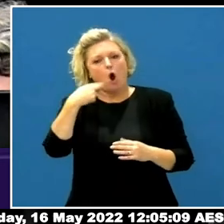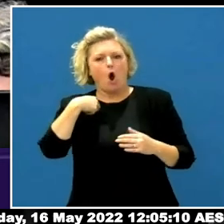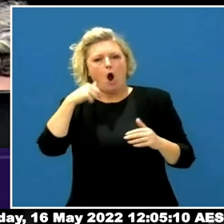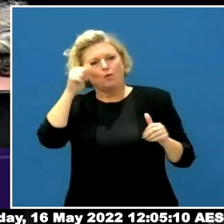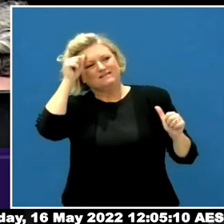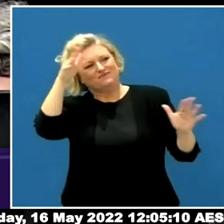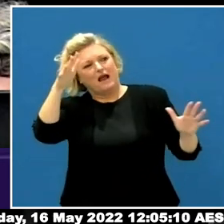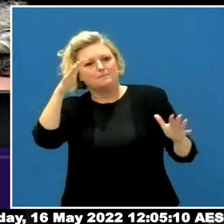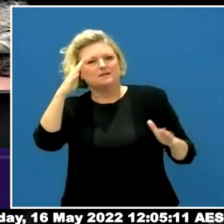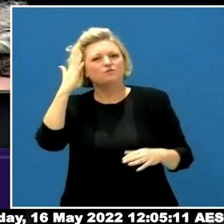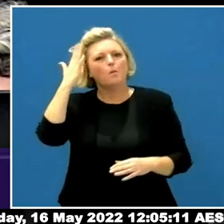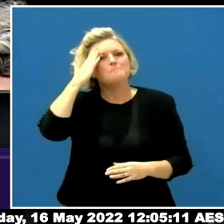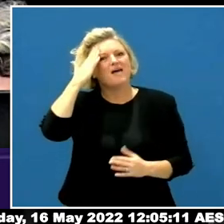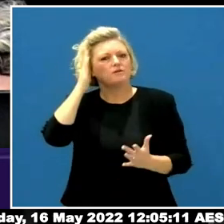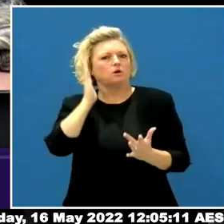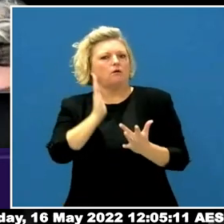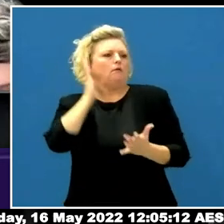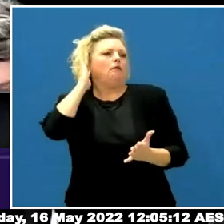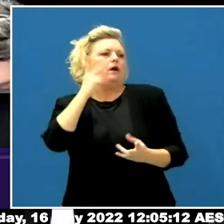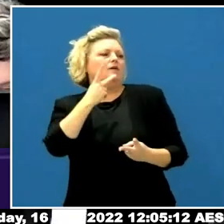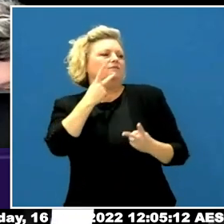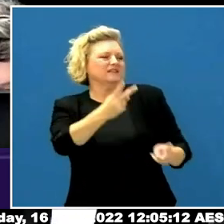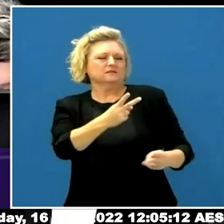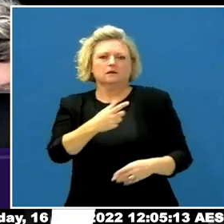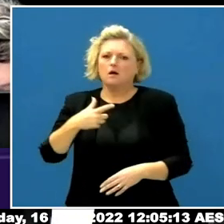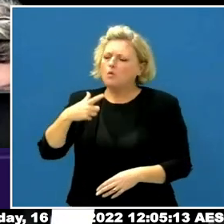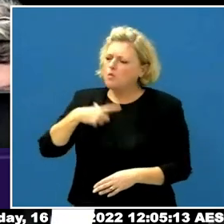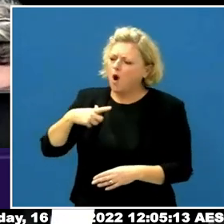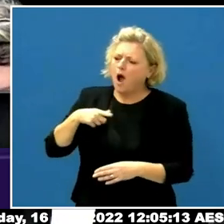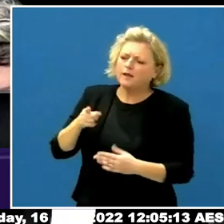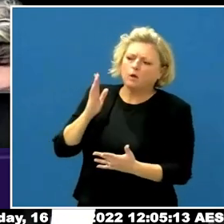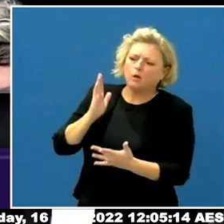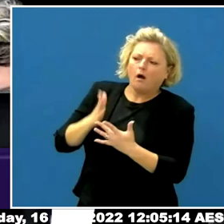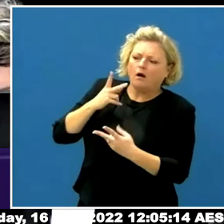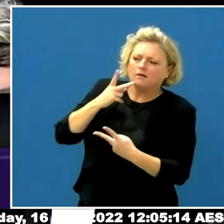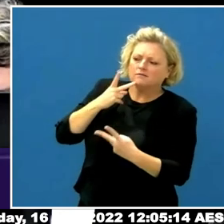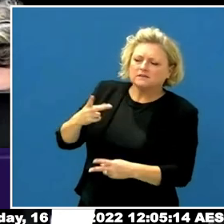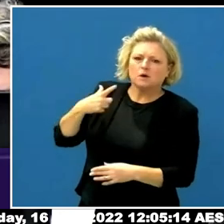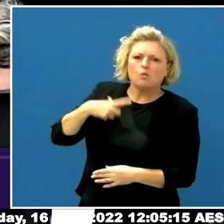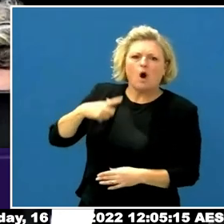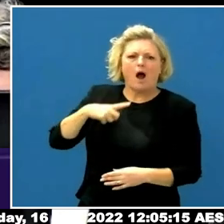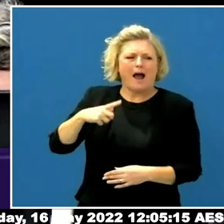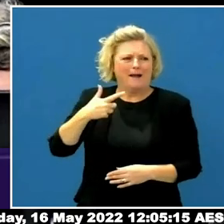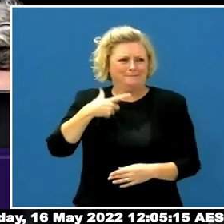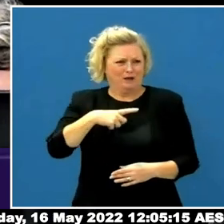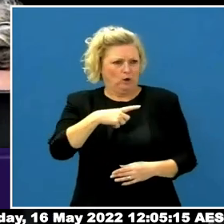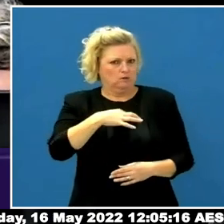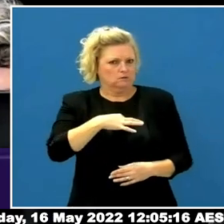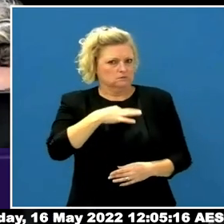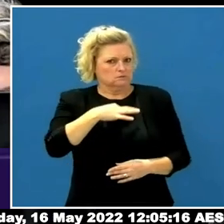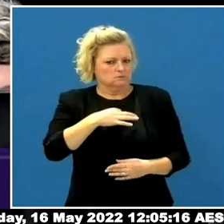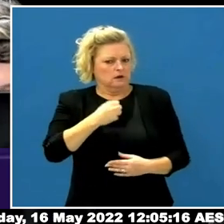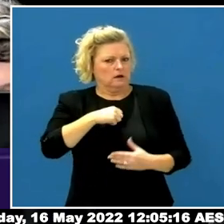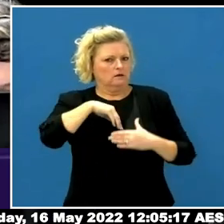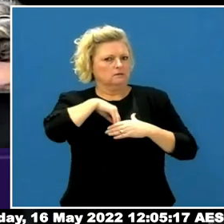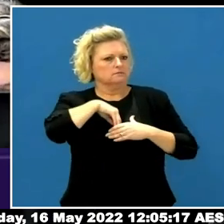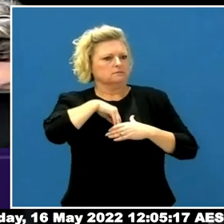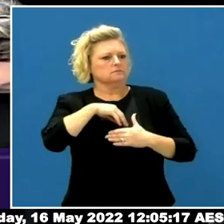Alright. And why would you turn up? What reason? SALLY: Concern. Alright. And had you tried to contract -